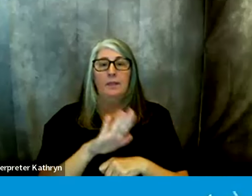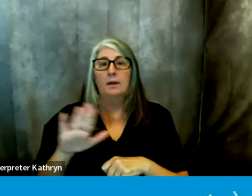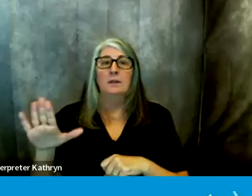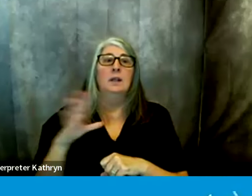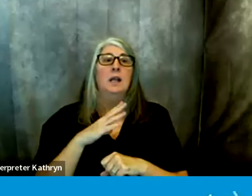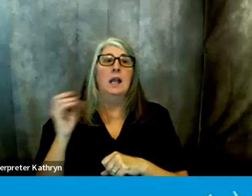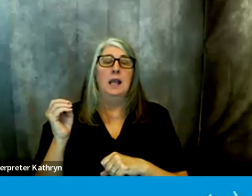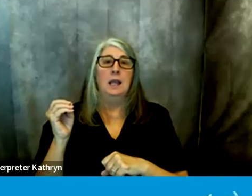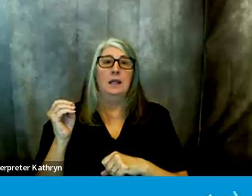in a very safe way.